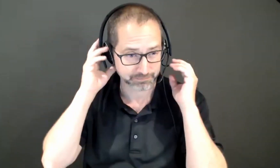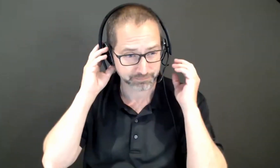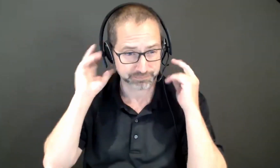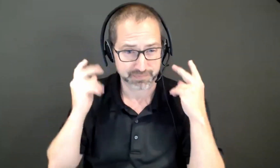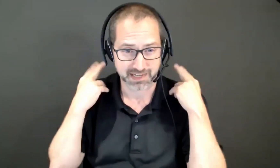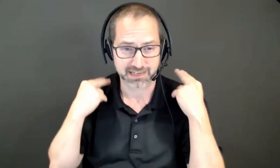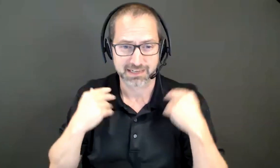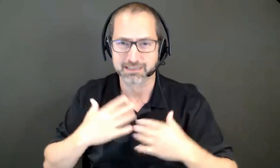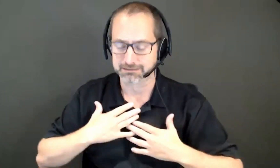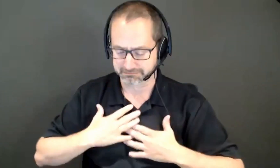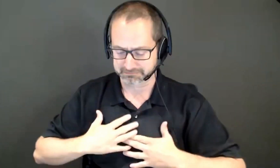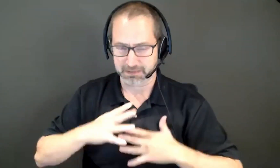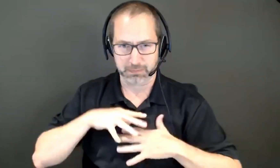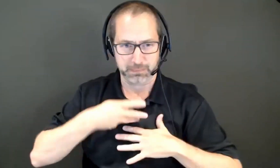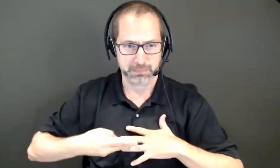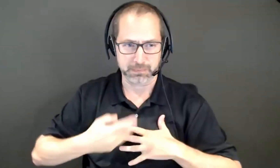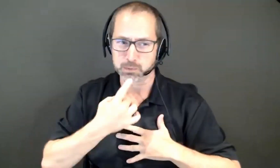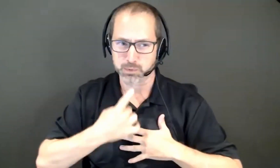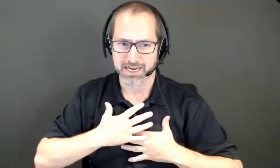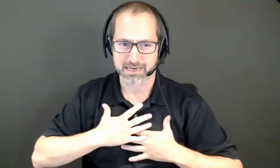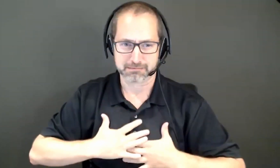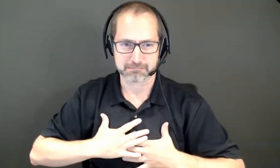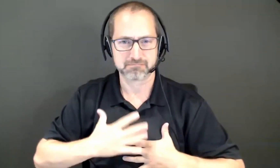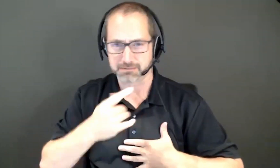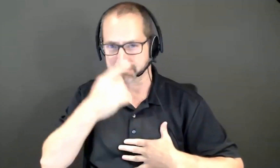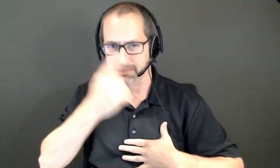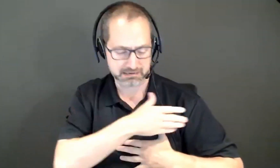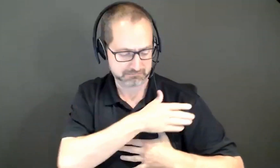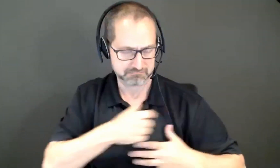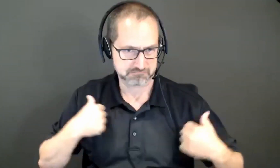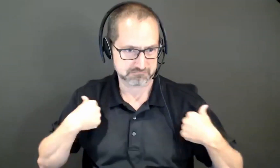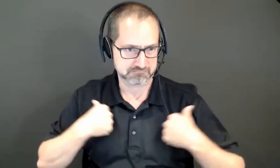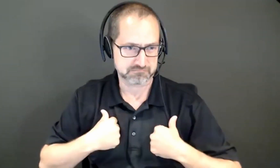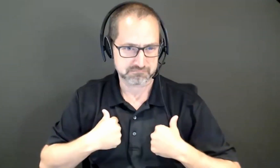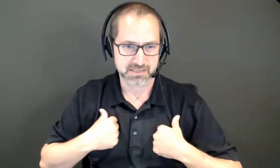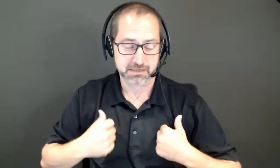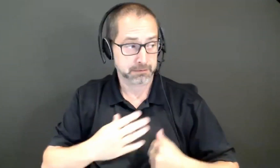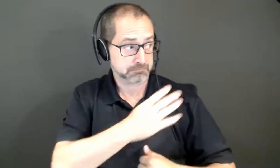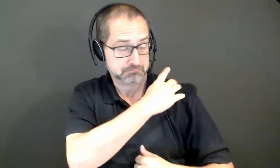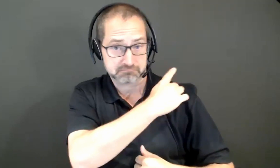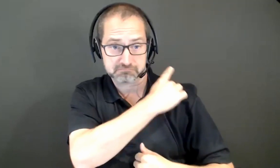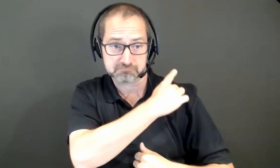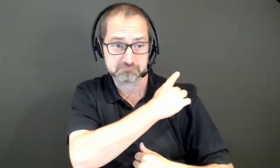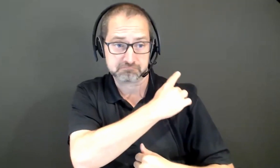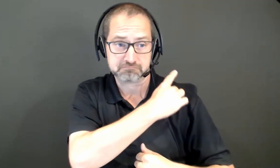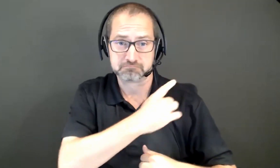today with my black camisole. My background is white with some plants and a bookcase.